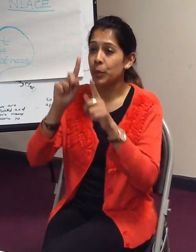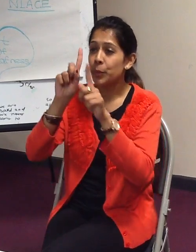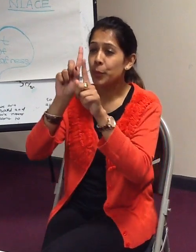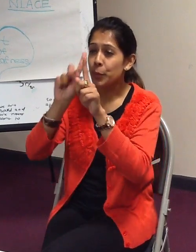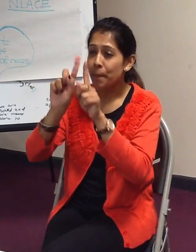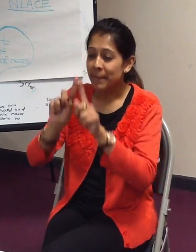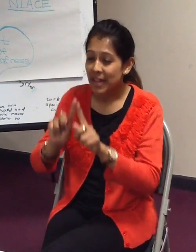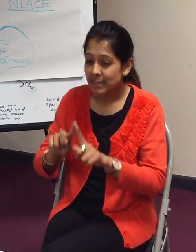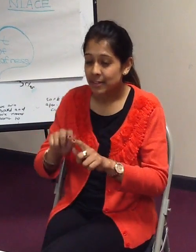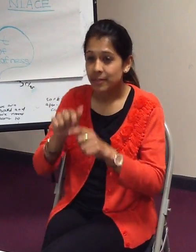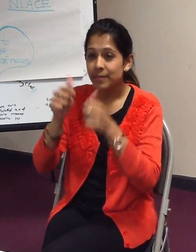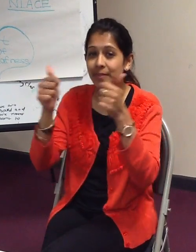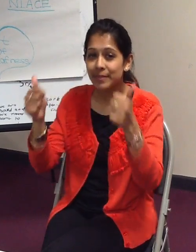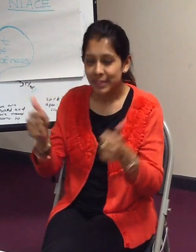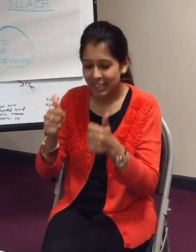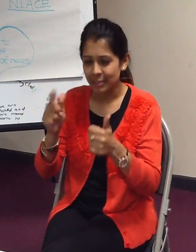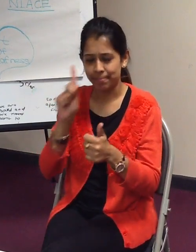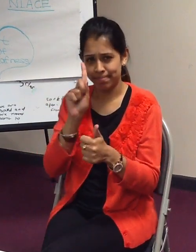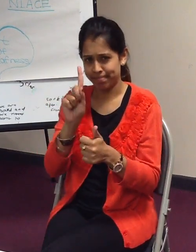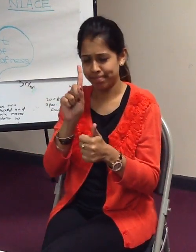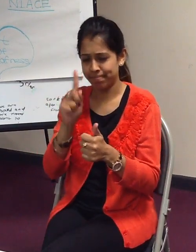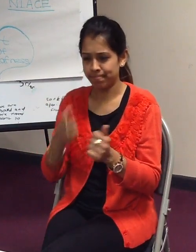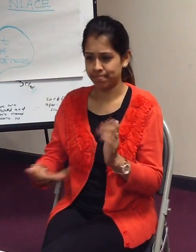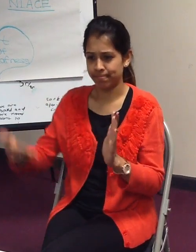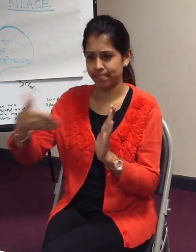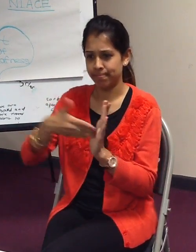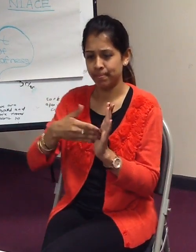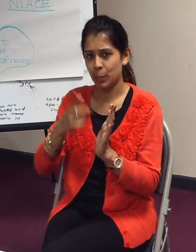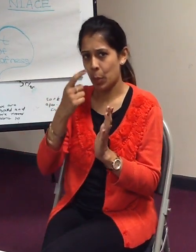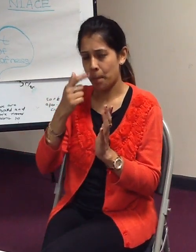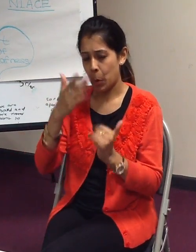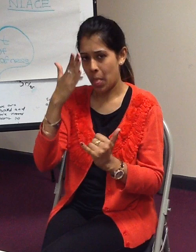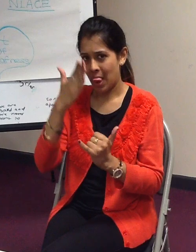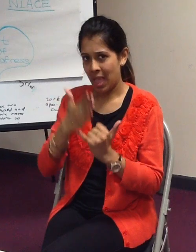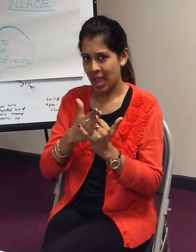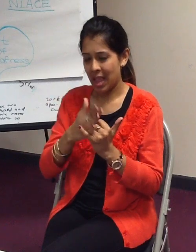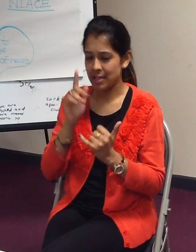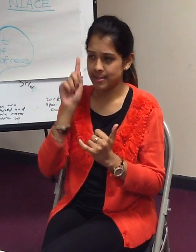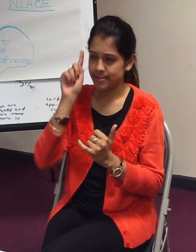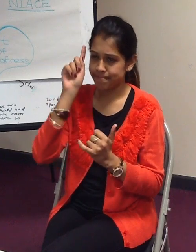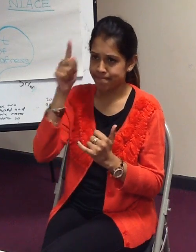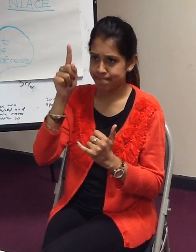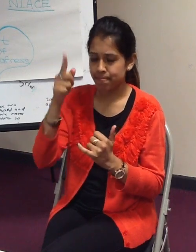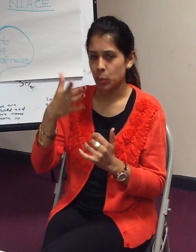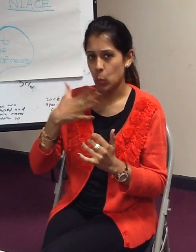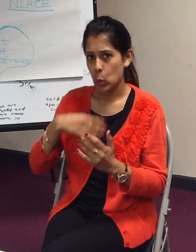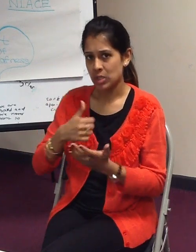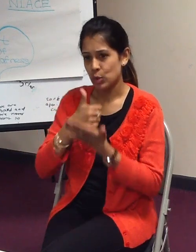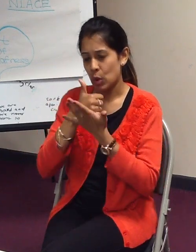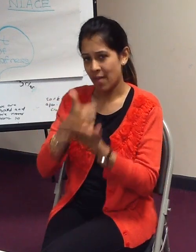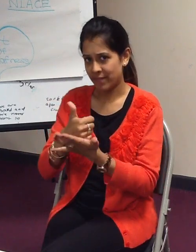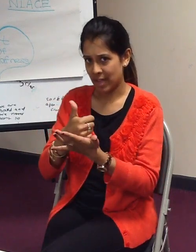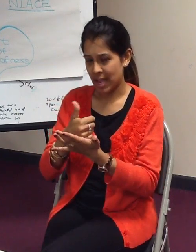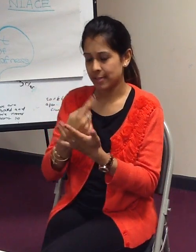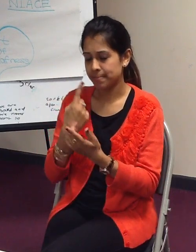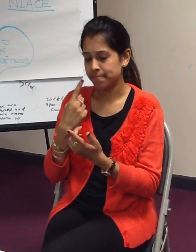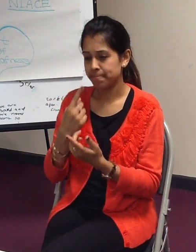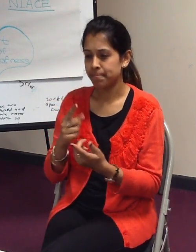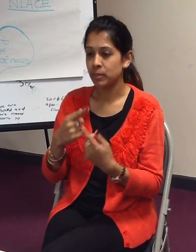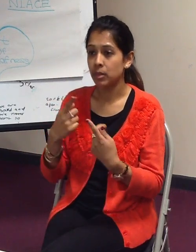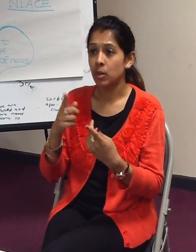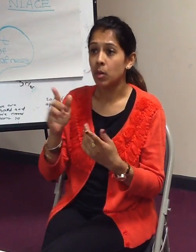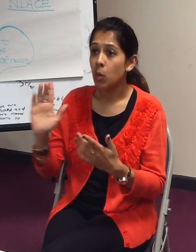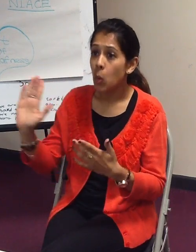One last piece of advice I would like to offer.